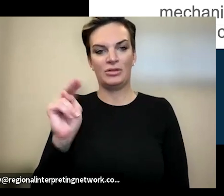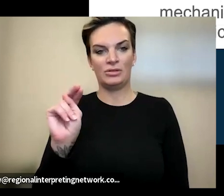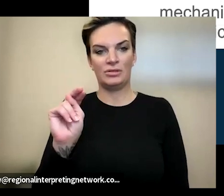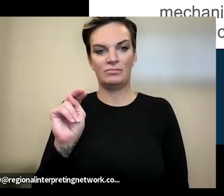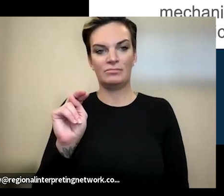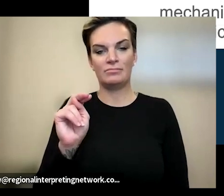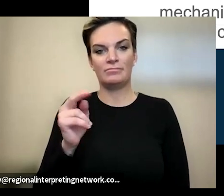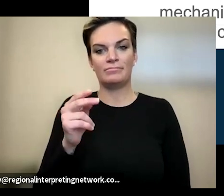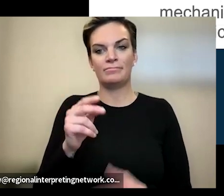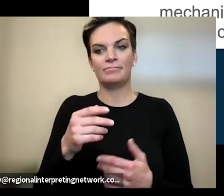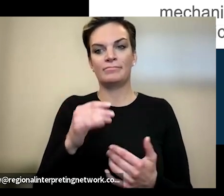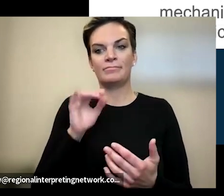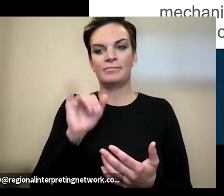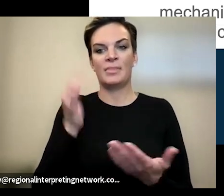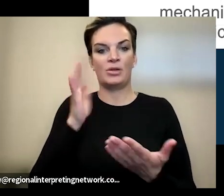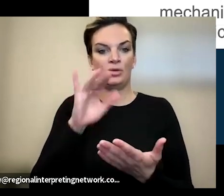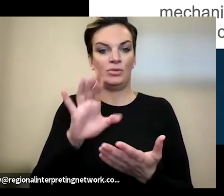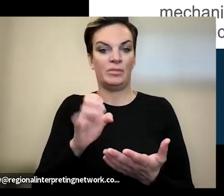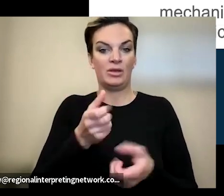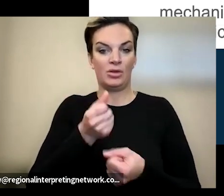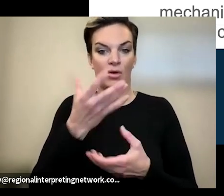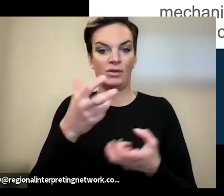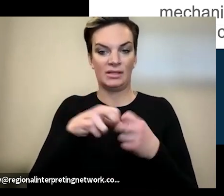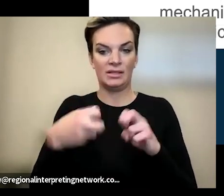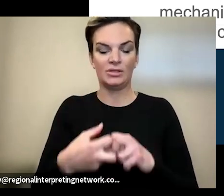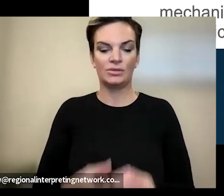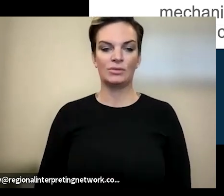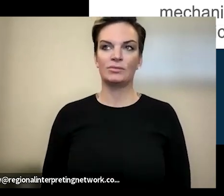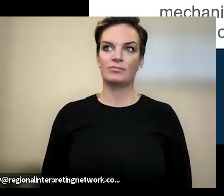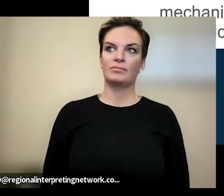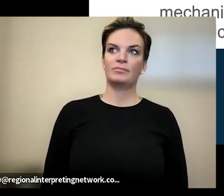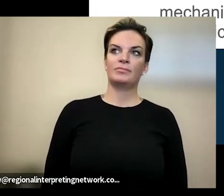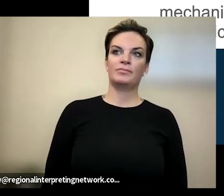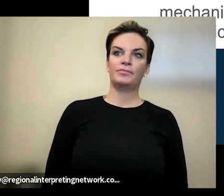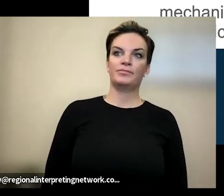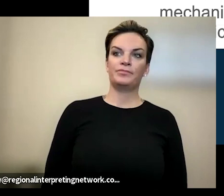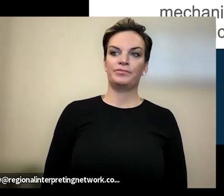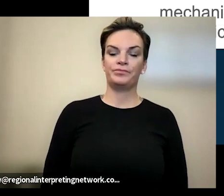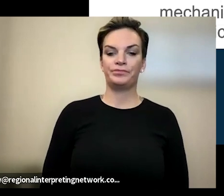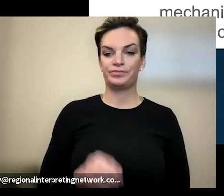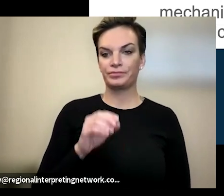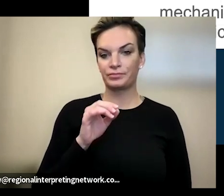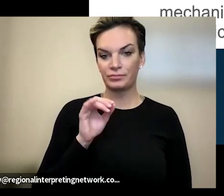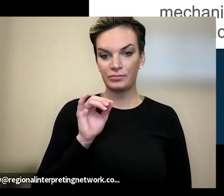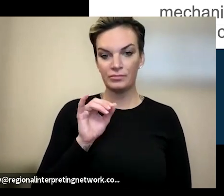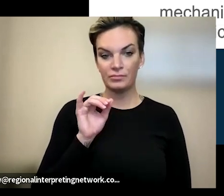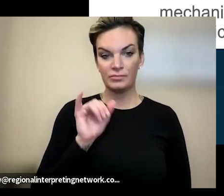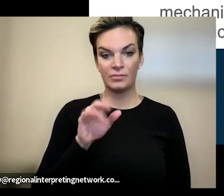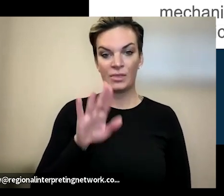this symptomatology. So, for instance, in the case of neuropsychiatric systemic lupus, for instance,